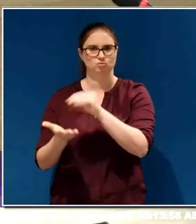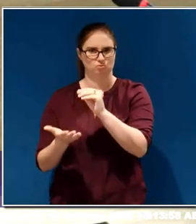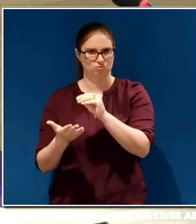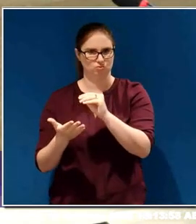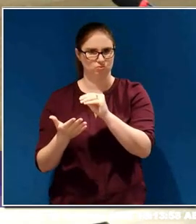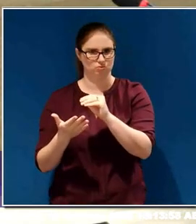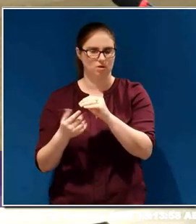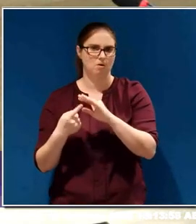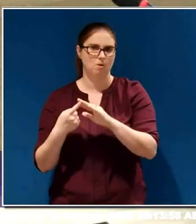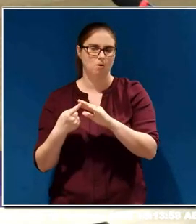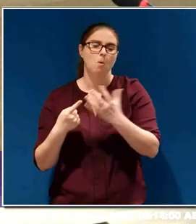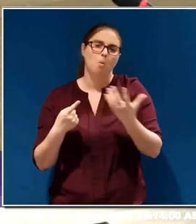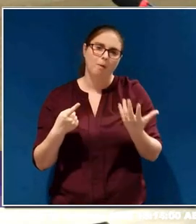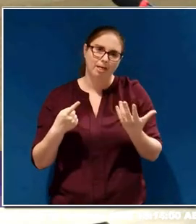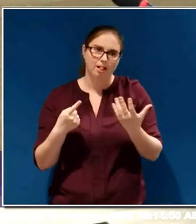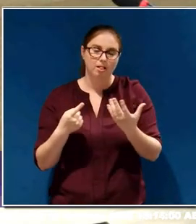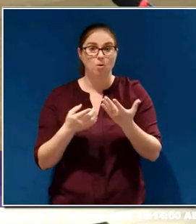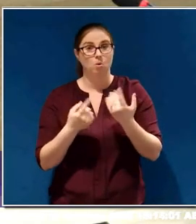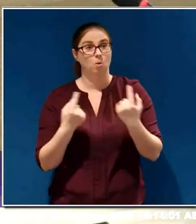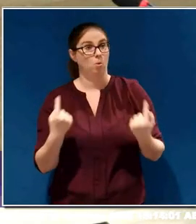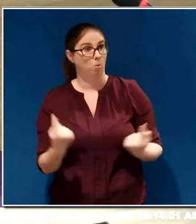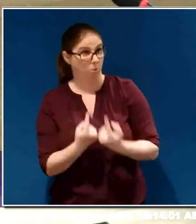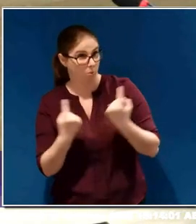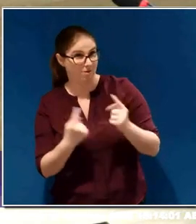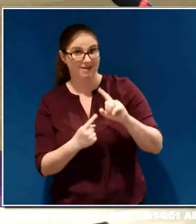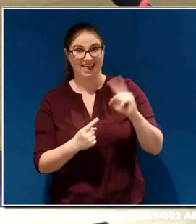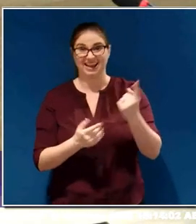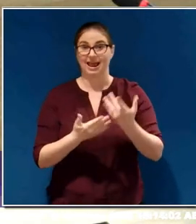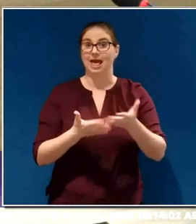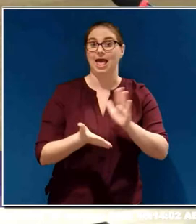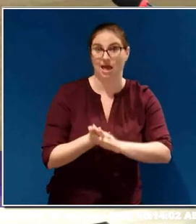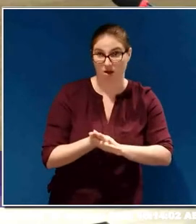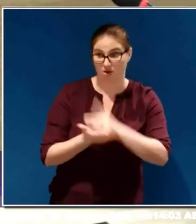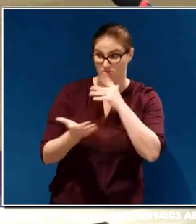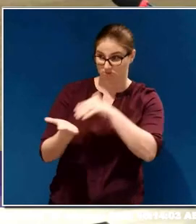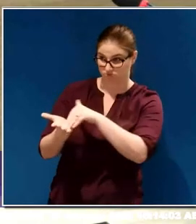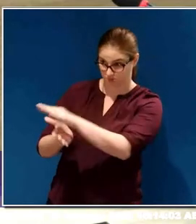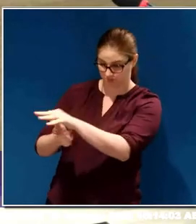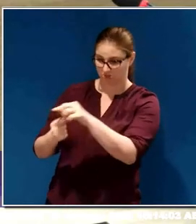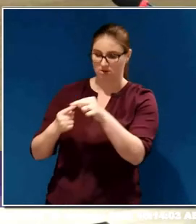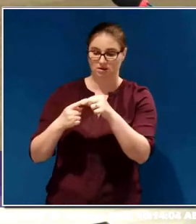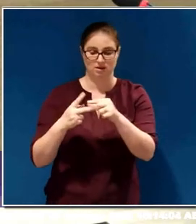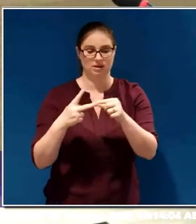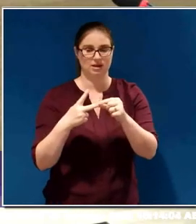secondly, practices to support inclusion, particularly for students